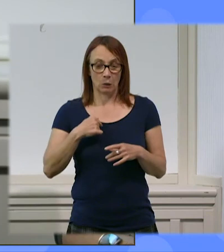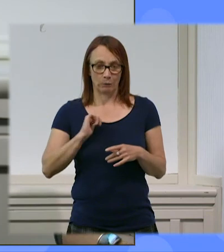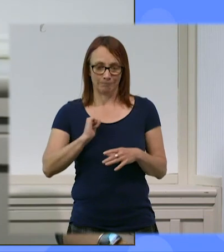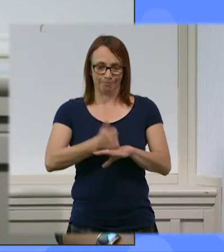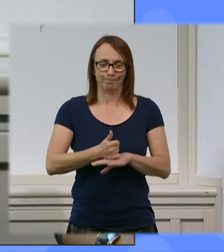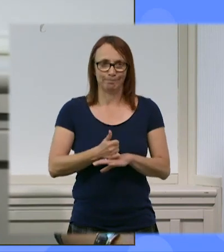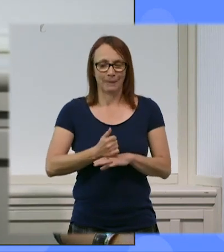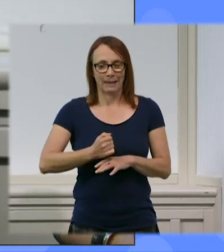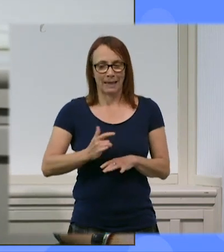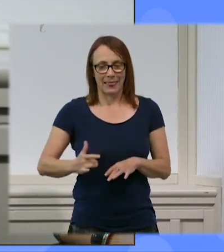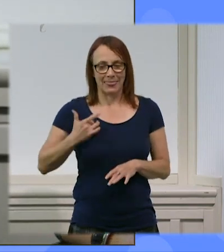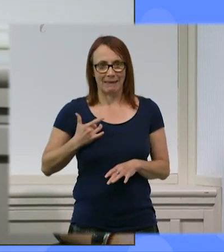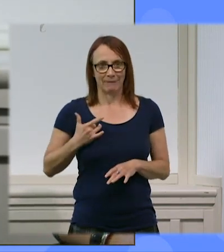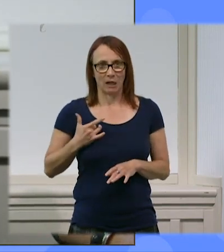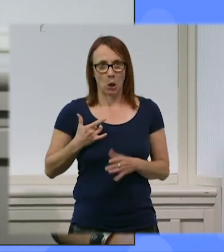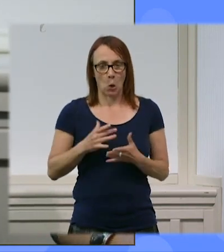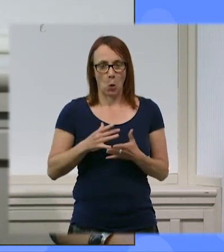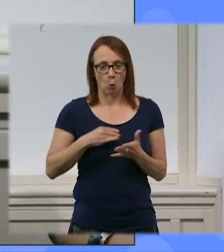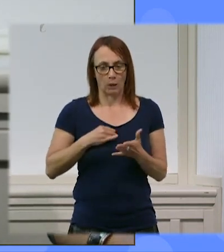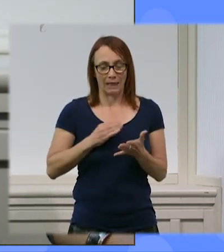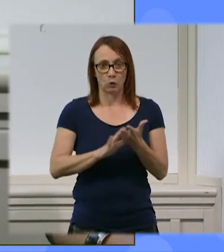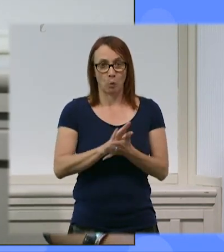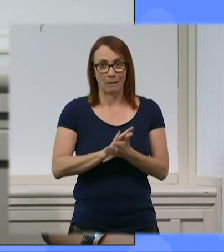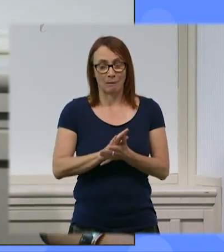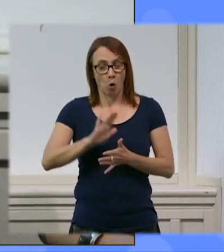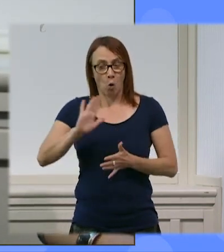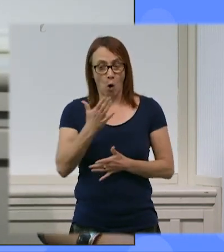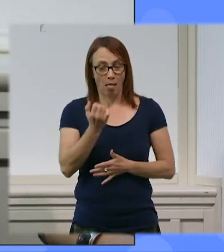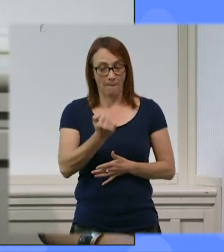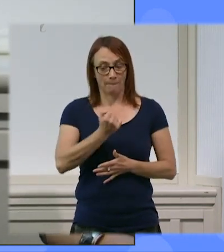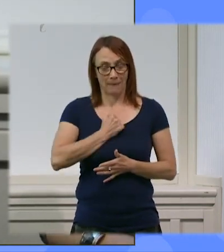chain so we said every single supplier that had anyone on-site and standard